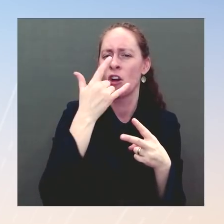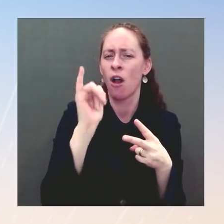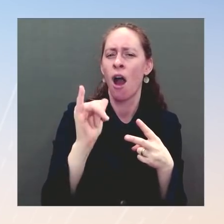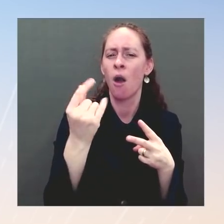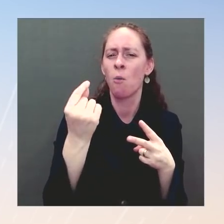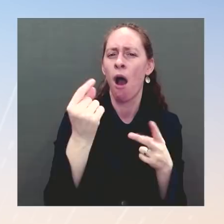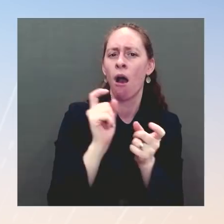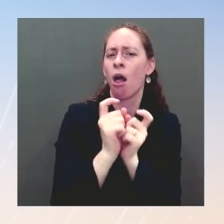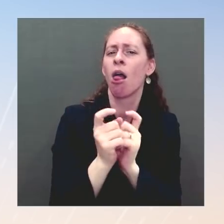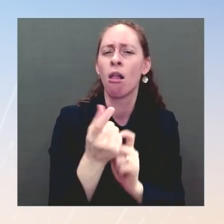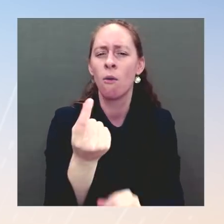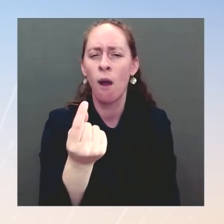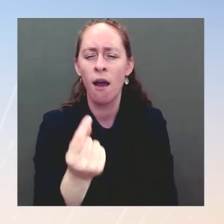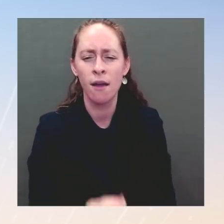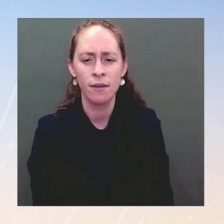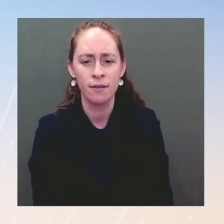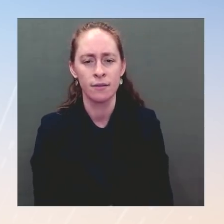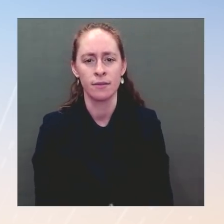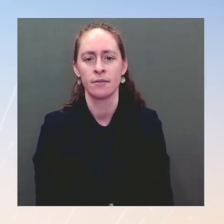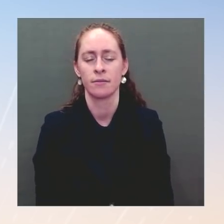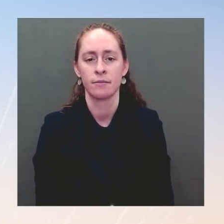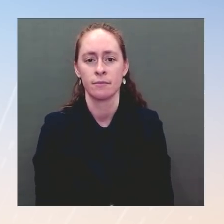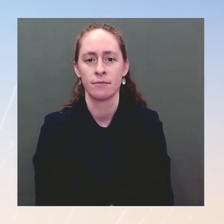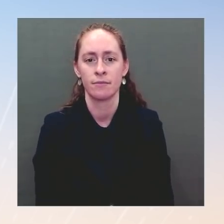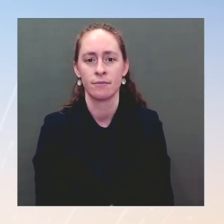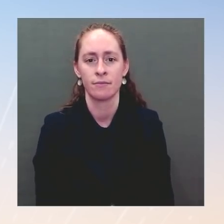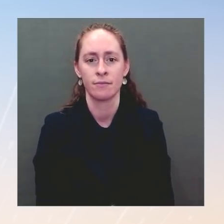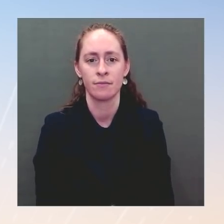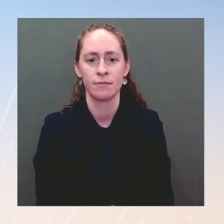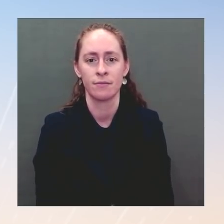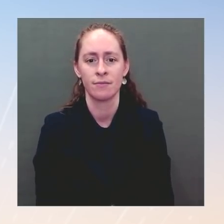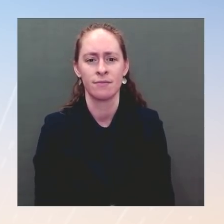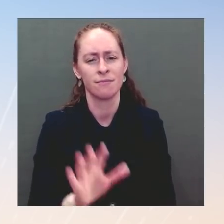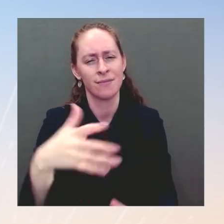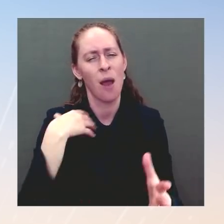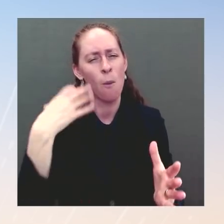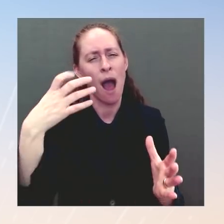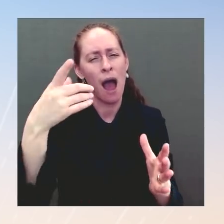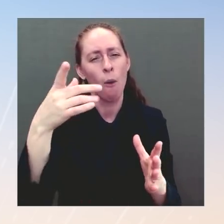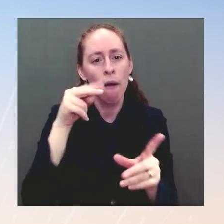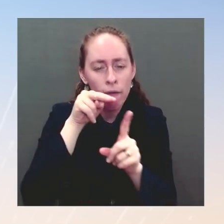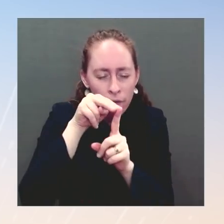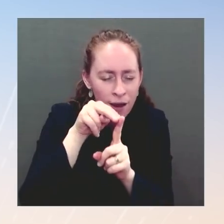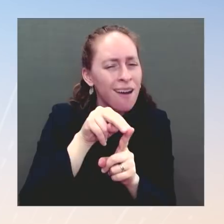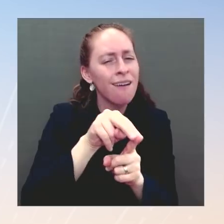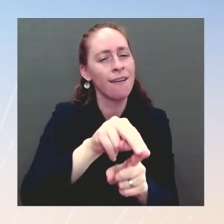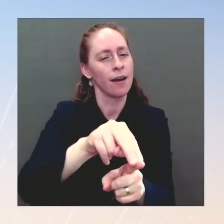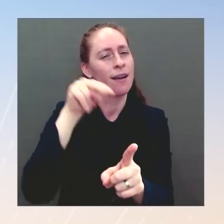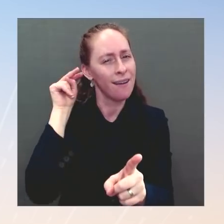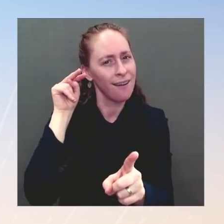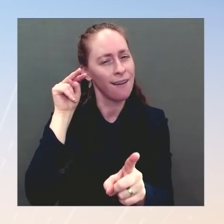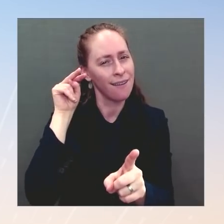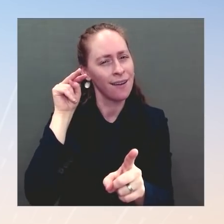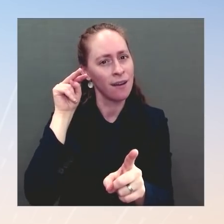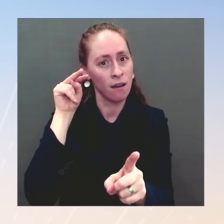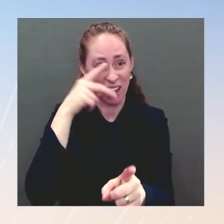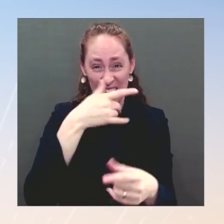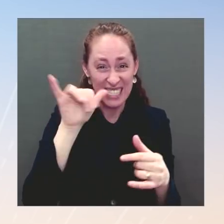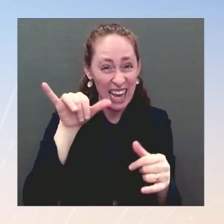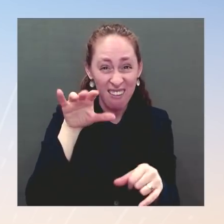which we've said, and that continues to be the case -- while making adaptations on when, if, how to, what his strategy is.